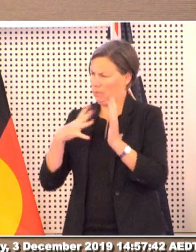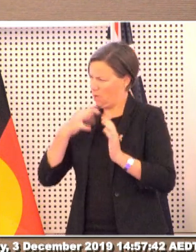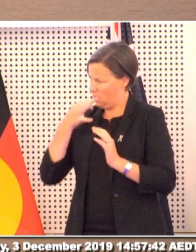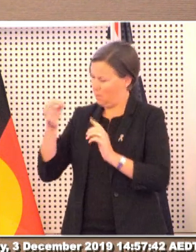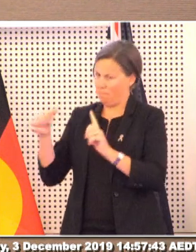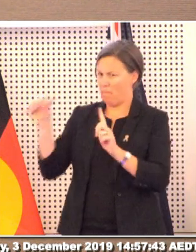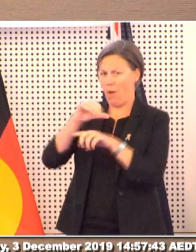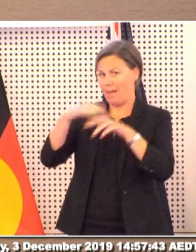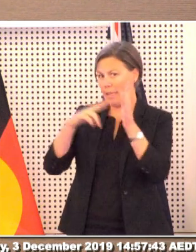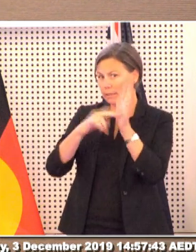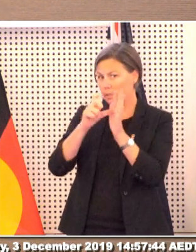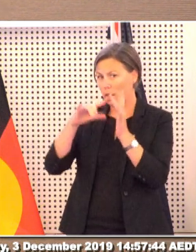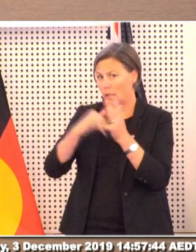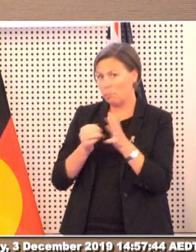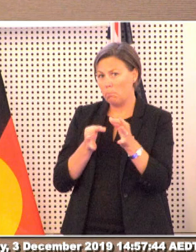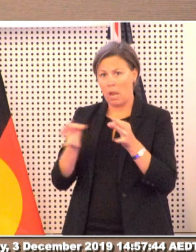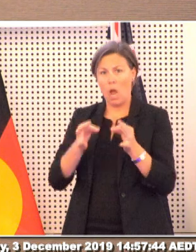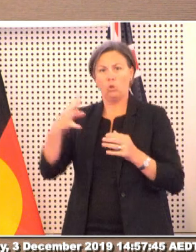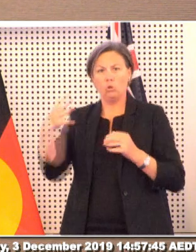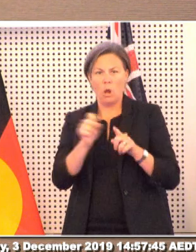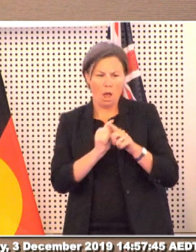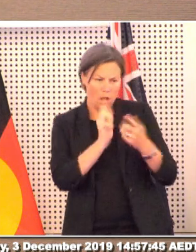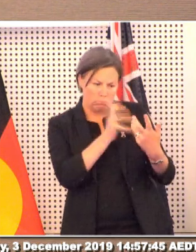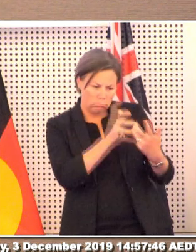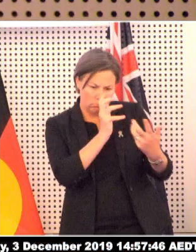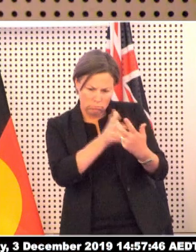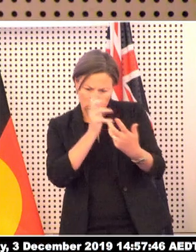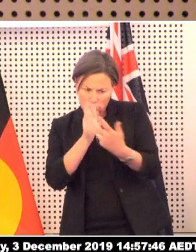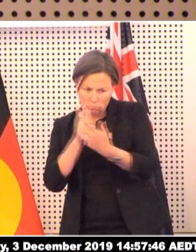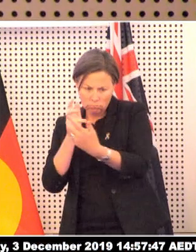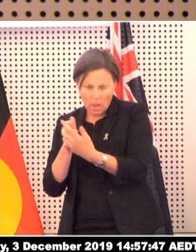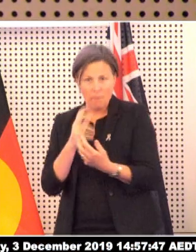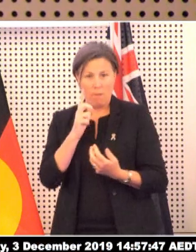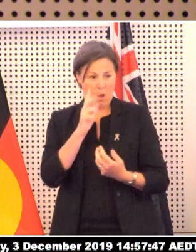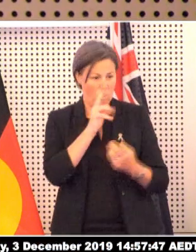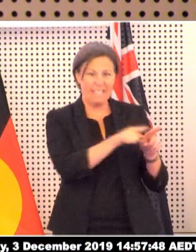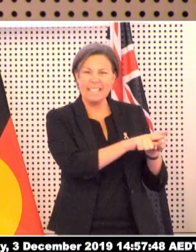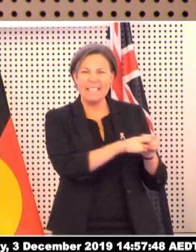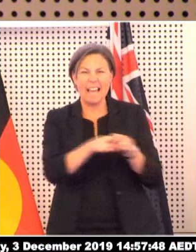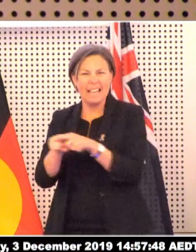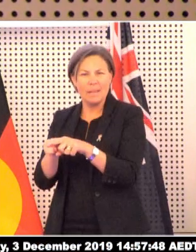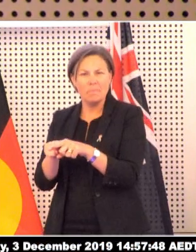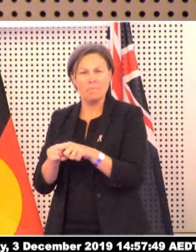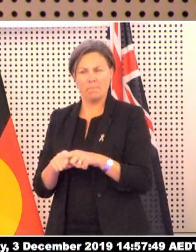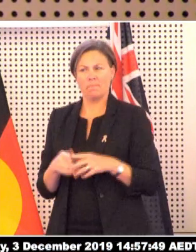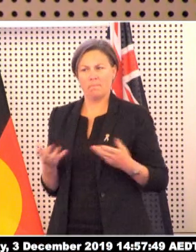apparently individualised but all exactly the same. Yes. Who does those plans?